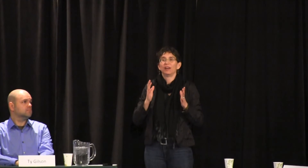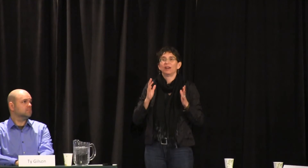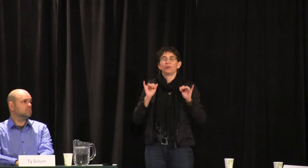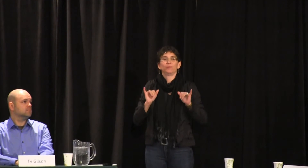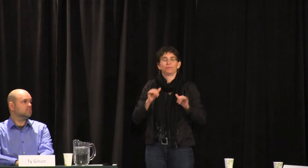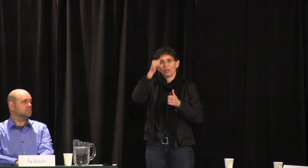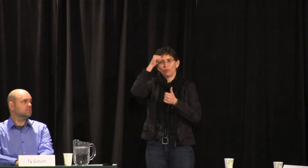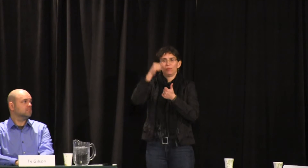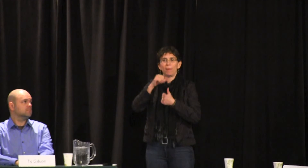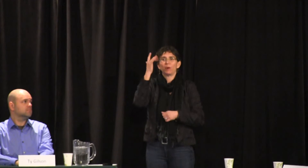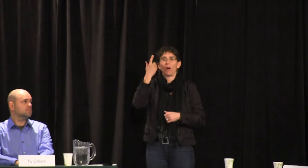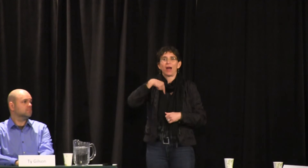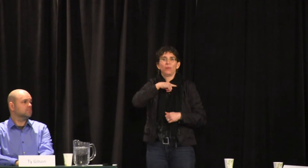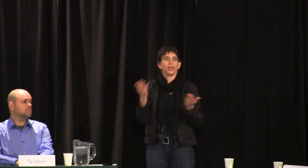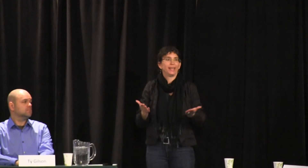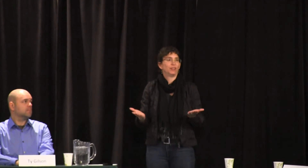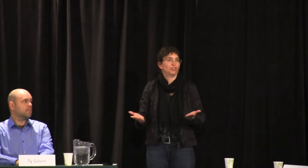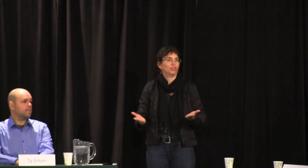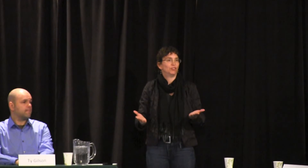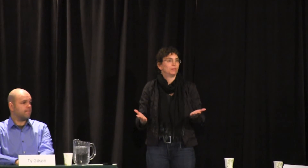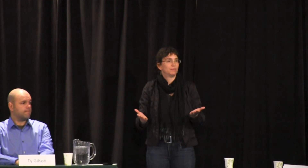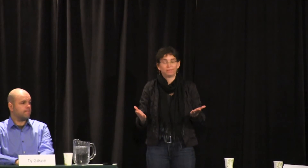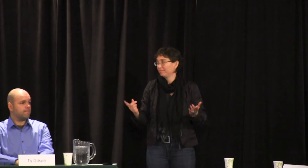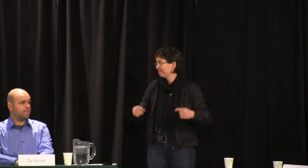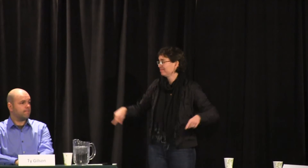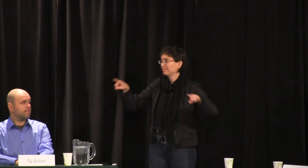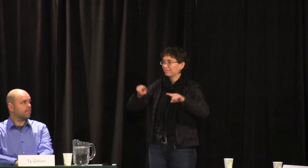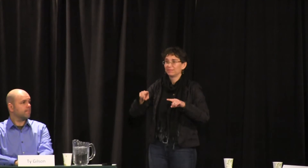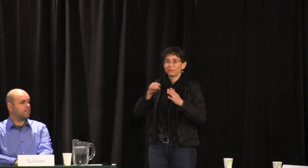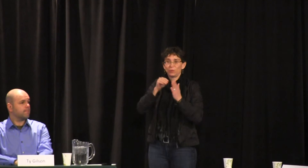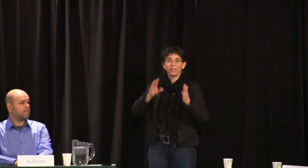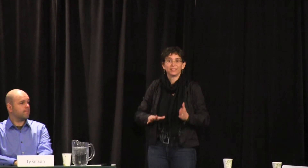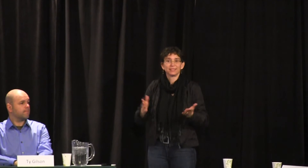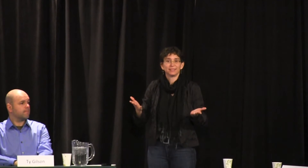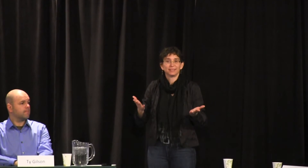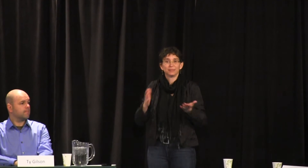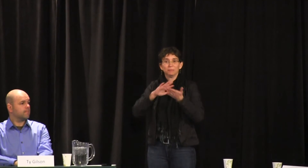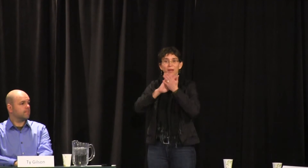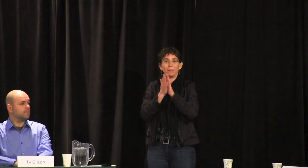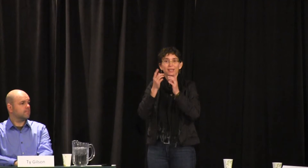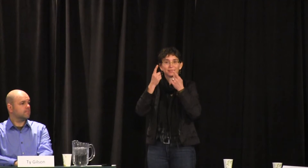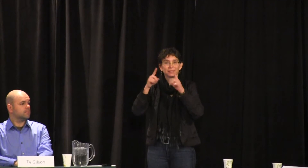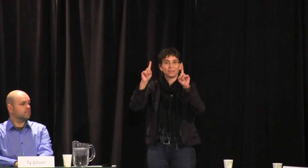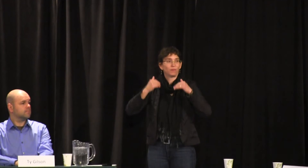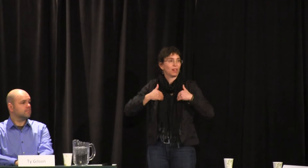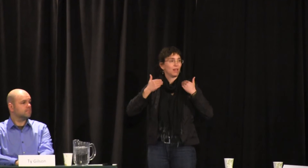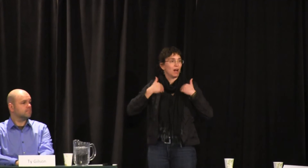audiologists, paraprofessionals, interpreters to understand why we're here.